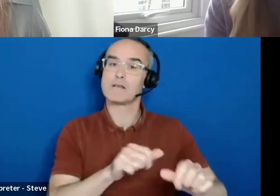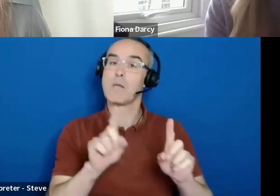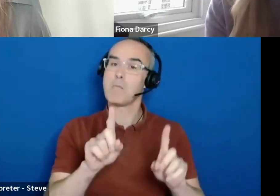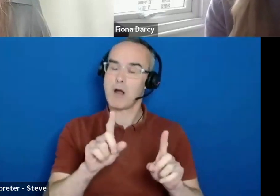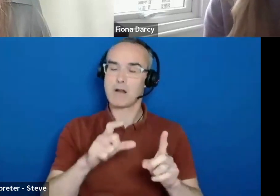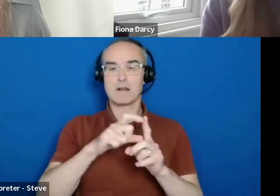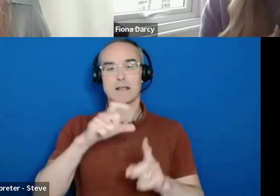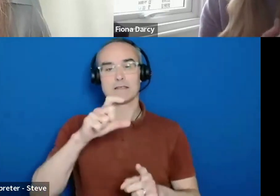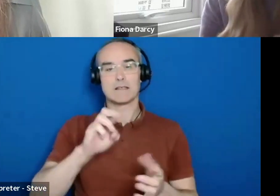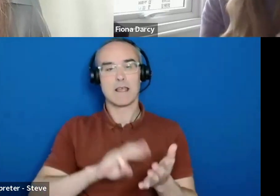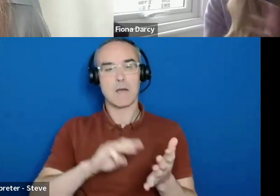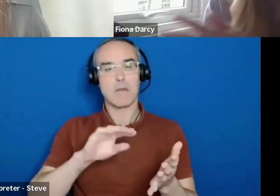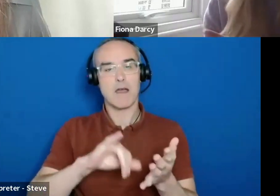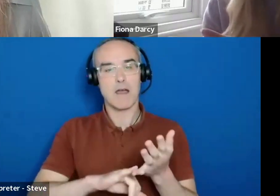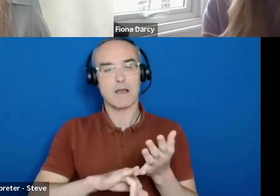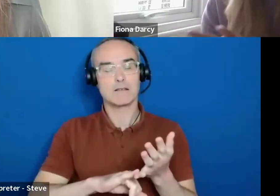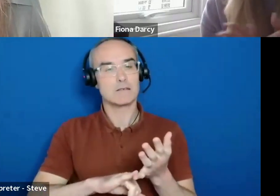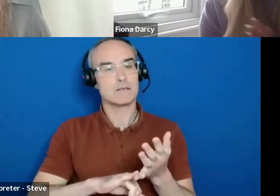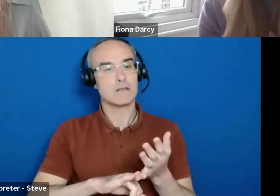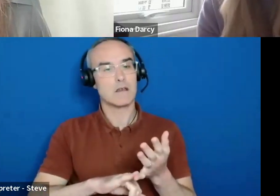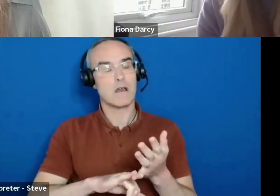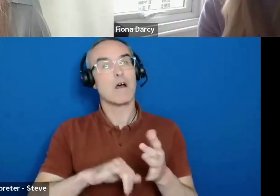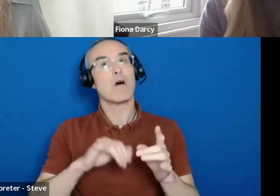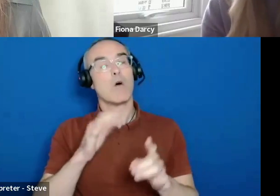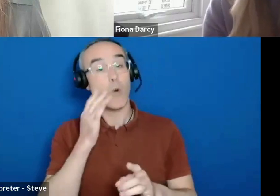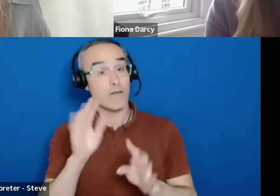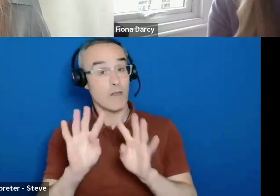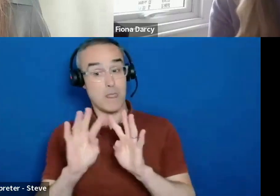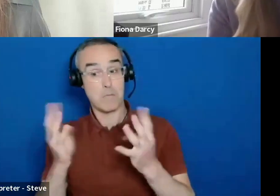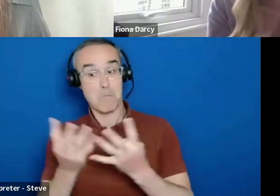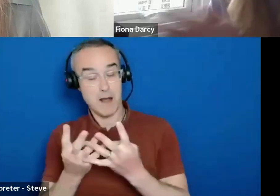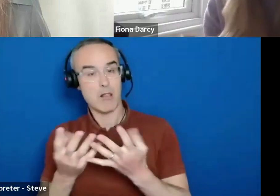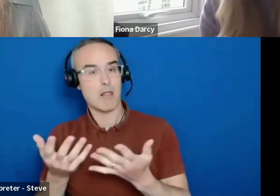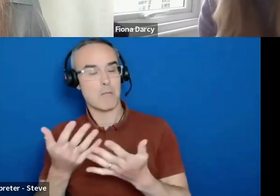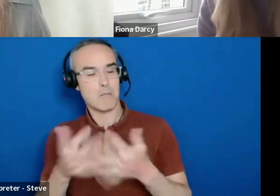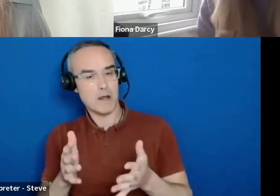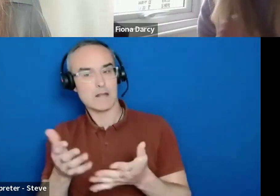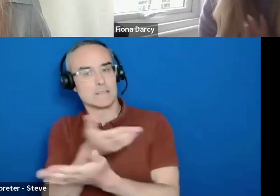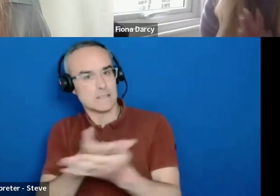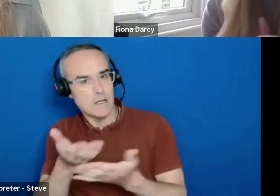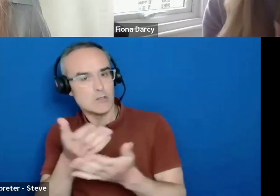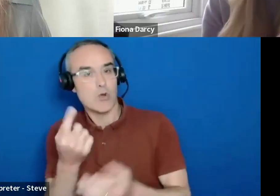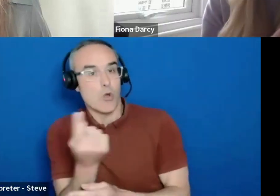at the end when the panel have discussed who they want to interview and who they do not want to interview,